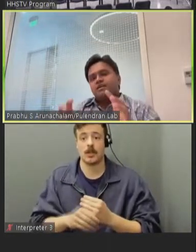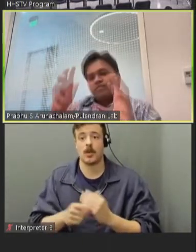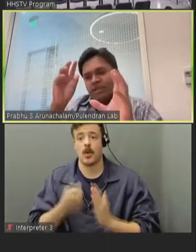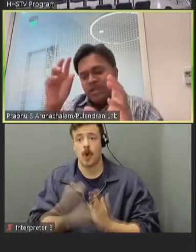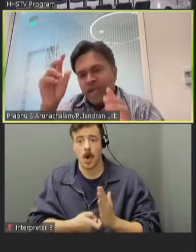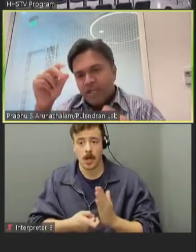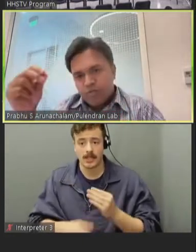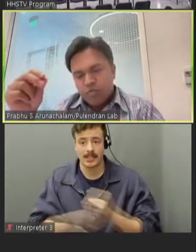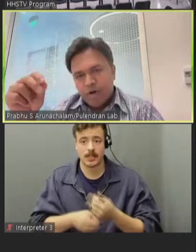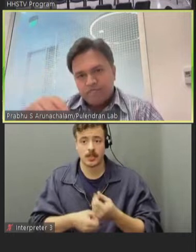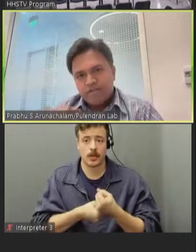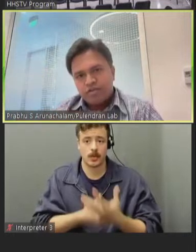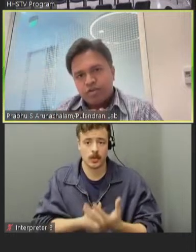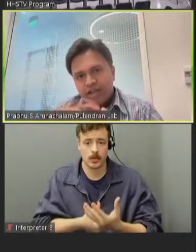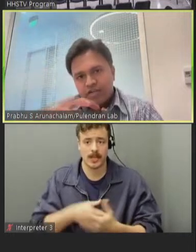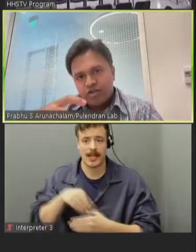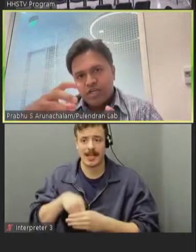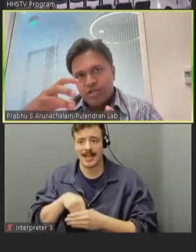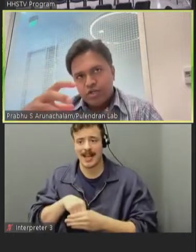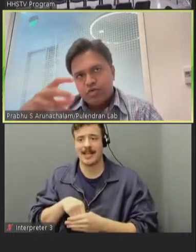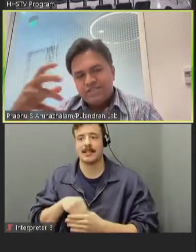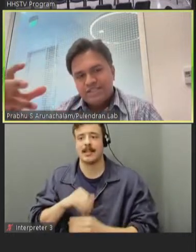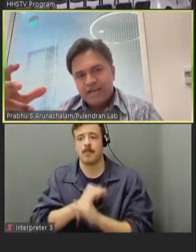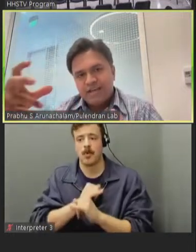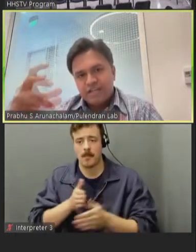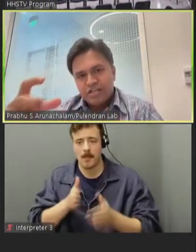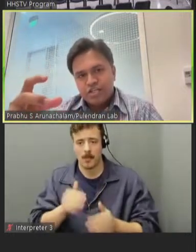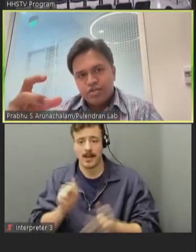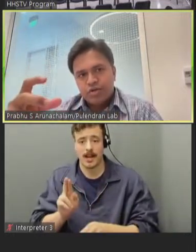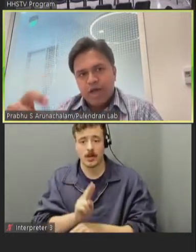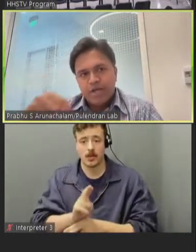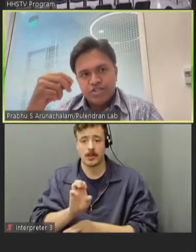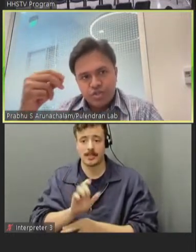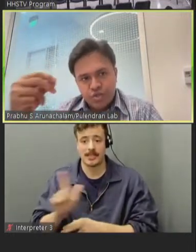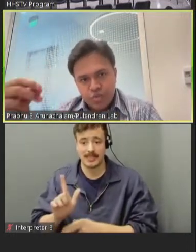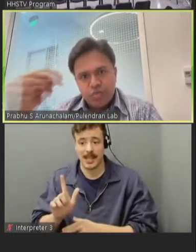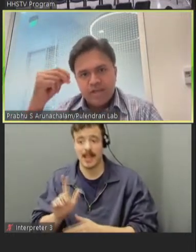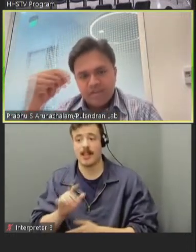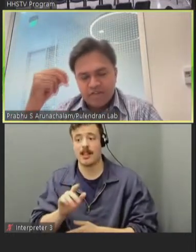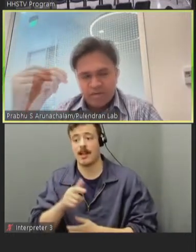innate immune pathways, you can actually use cell death and tissue damage to develop